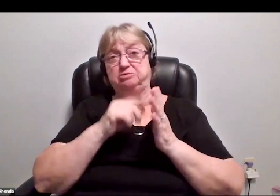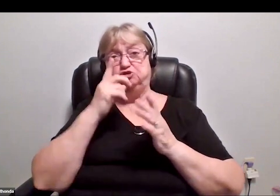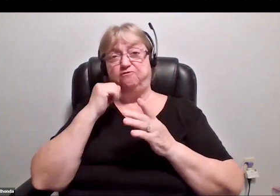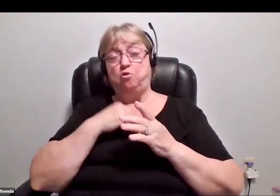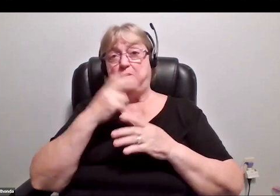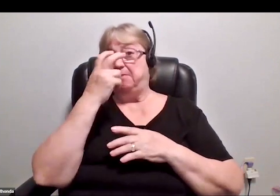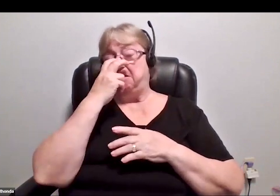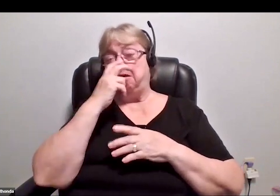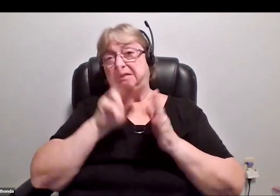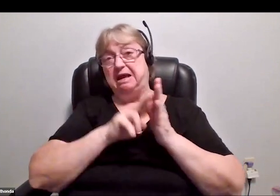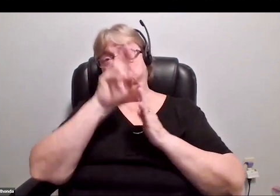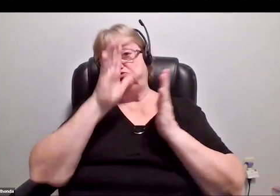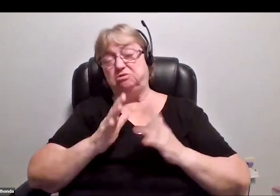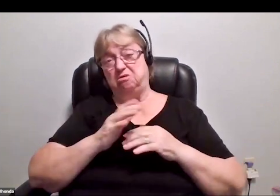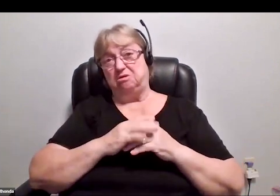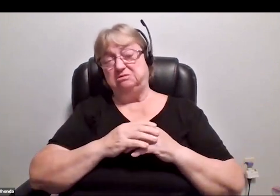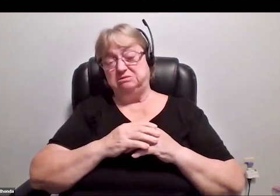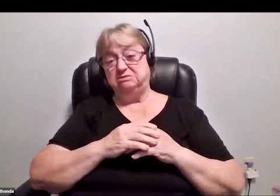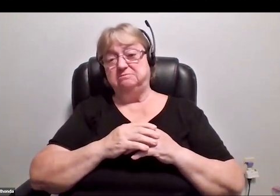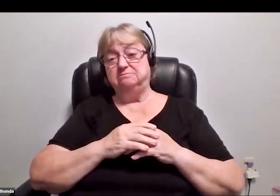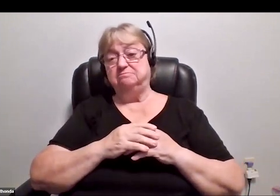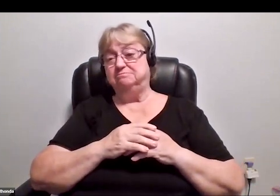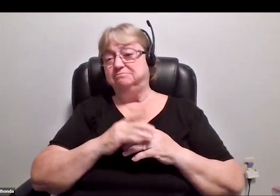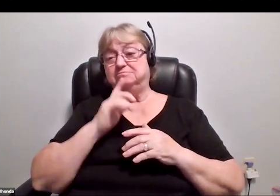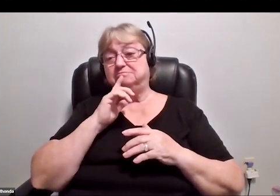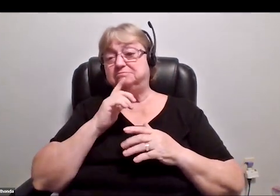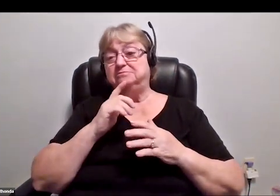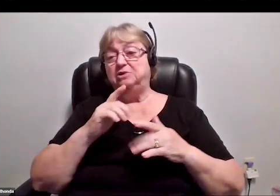There were events at the Library of Congress